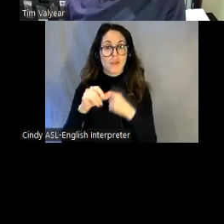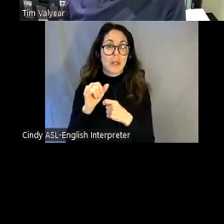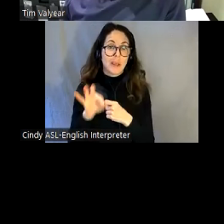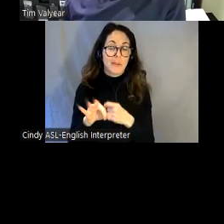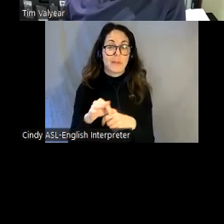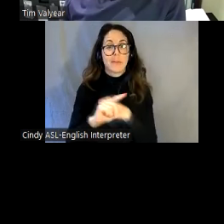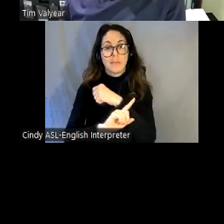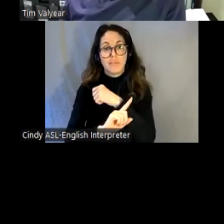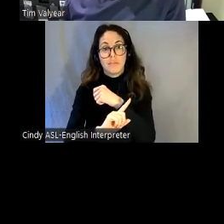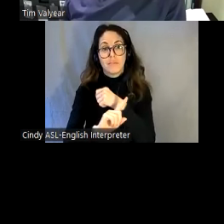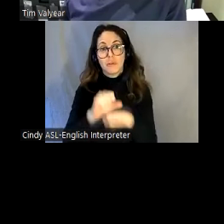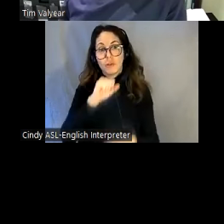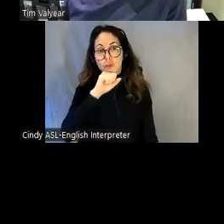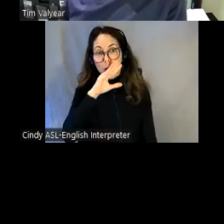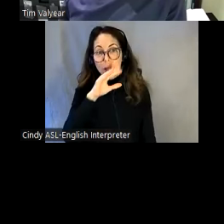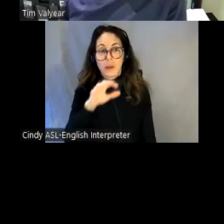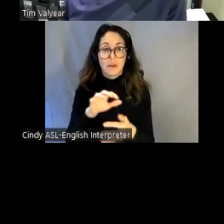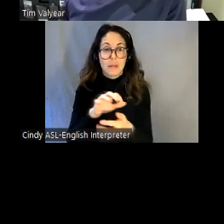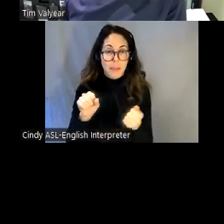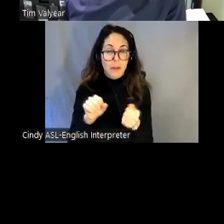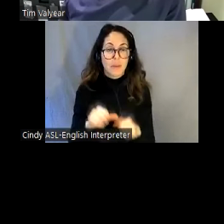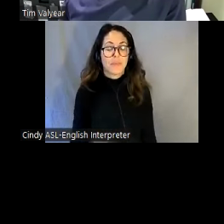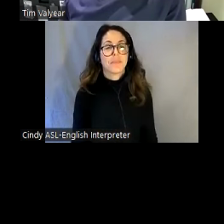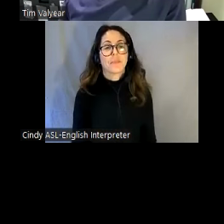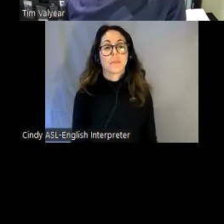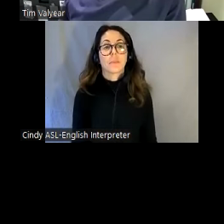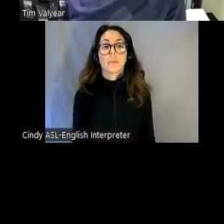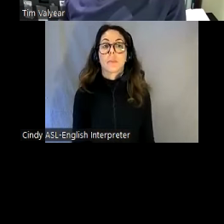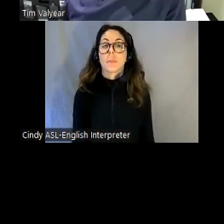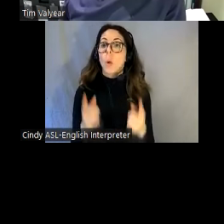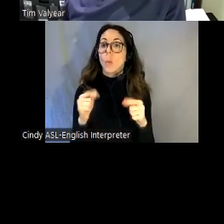the chin. And in the need to be changed, the procedure